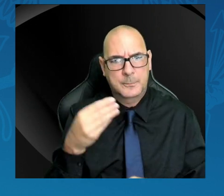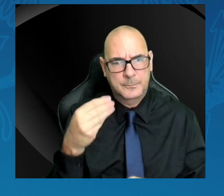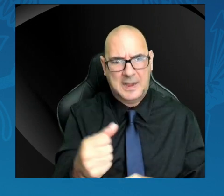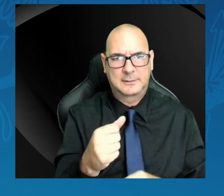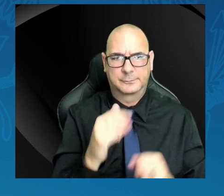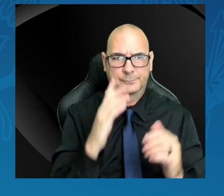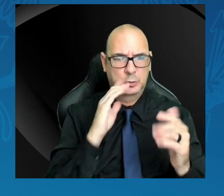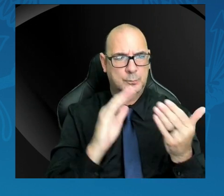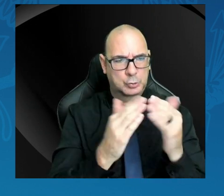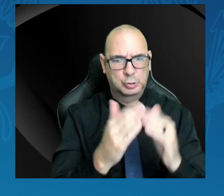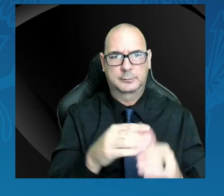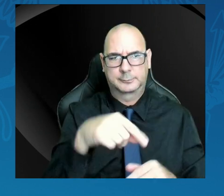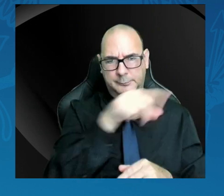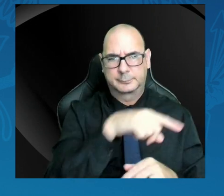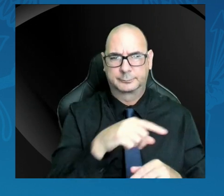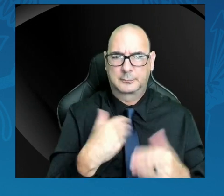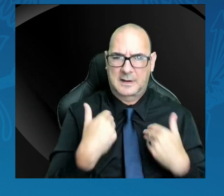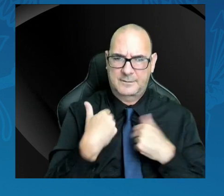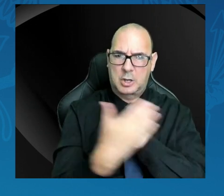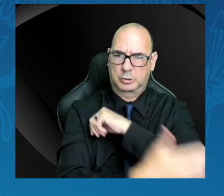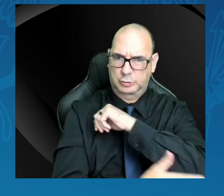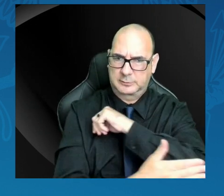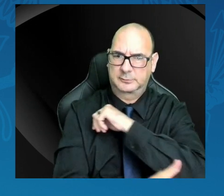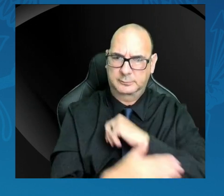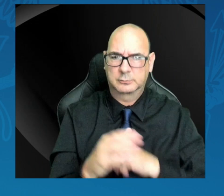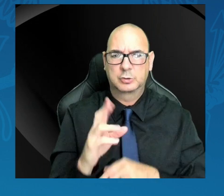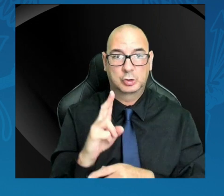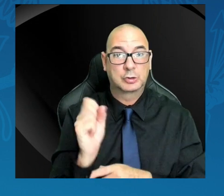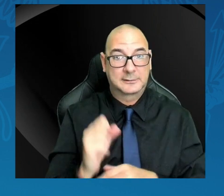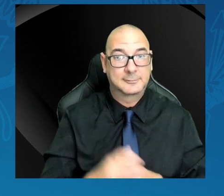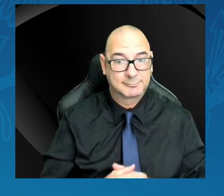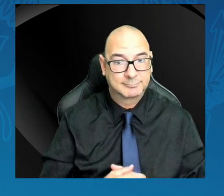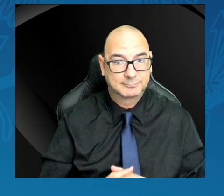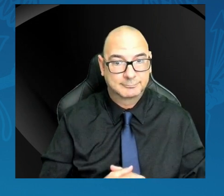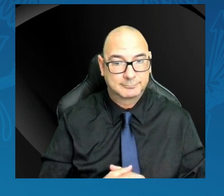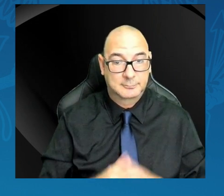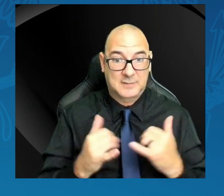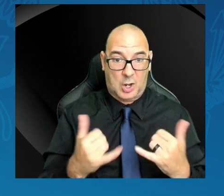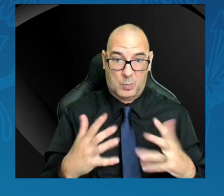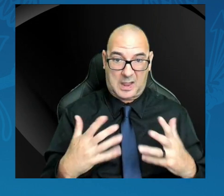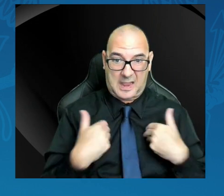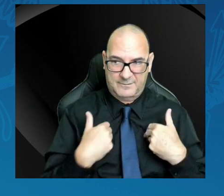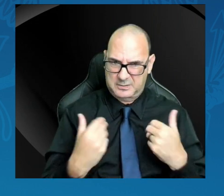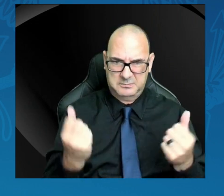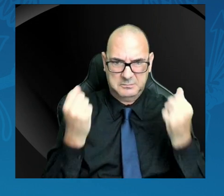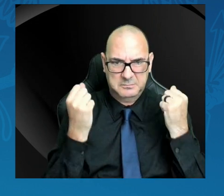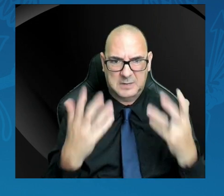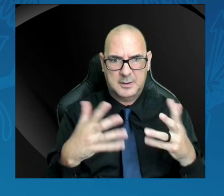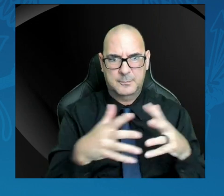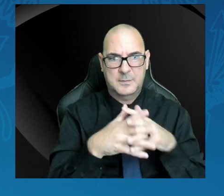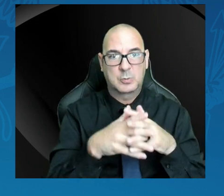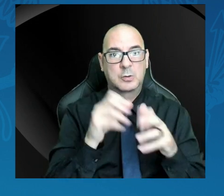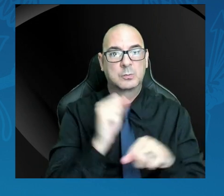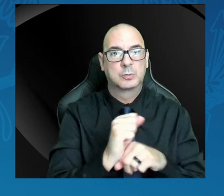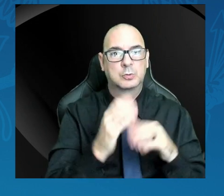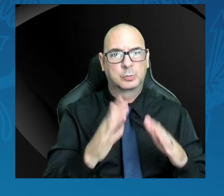You know, today, already thousands of American workers are doing this work. I've seen it. I've seen it firsthand.